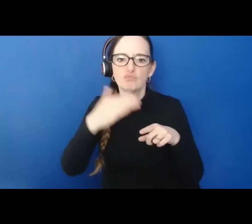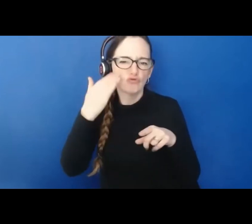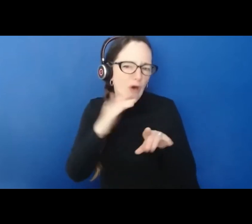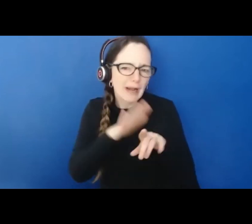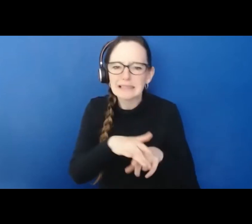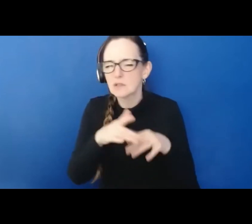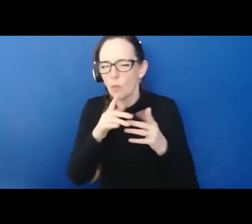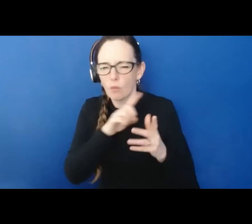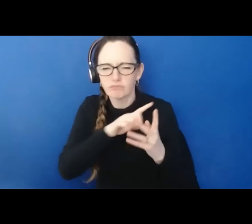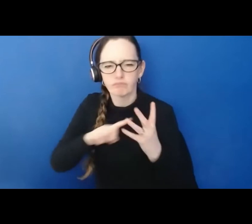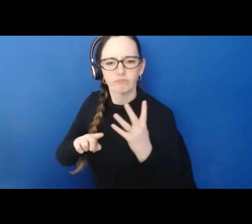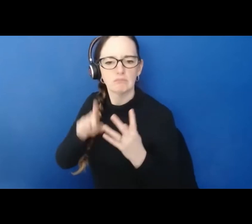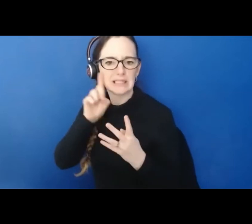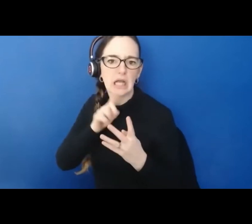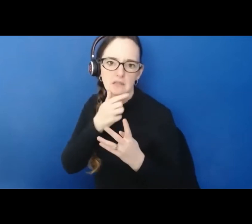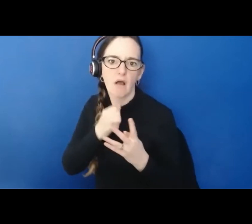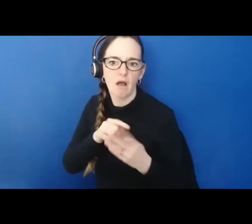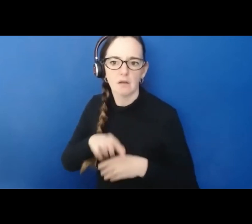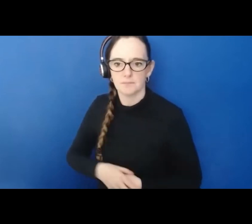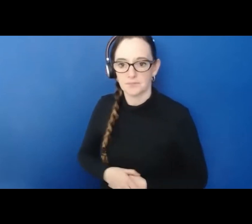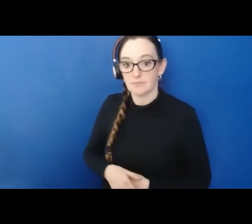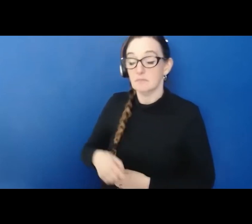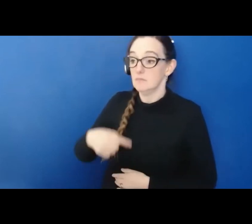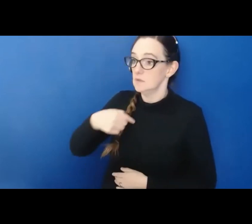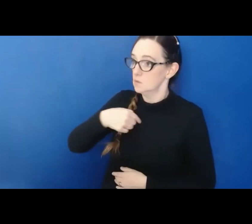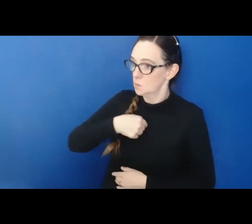least the genesis of working with this DAO.